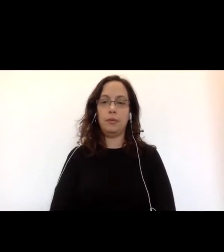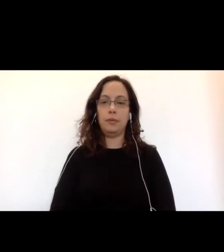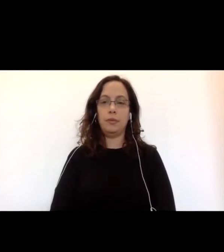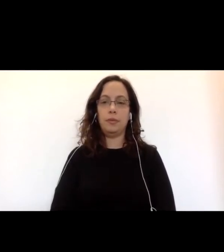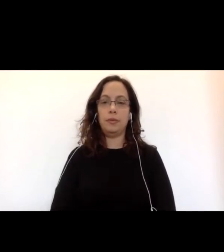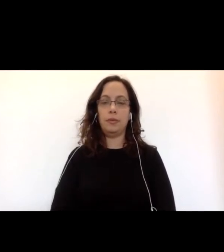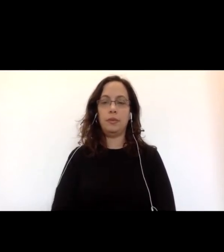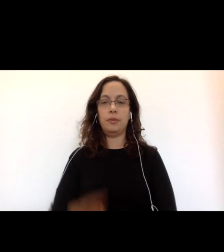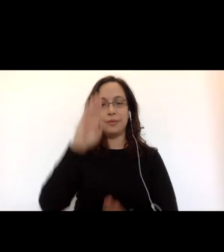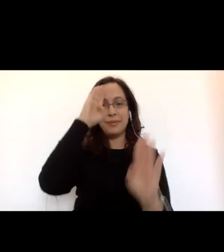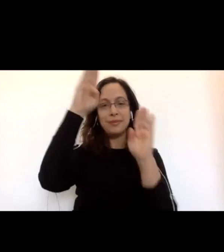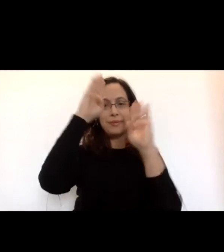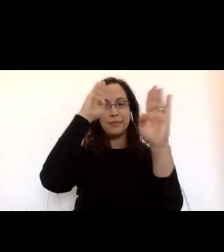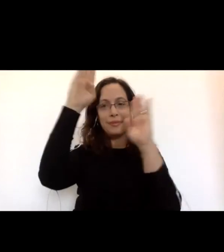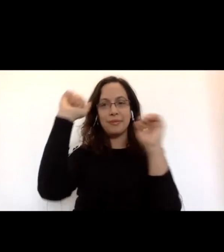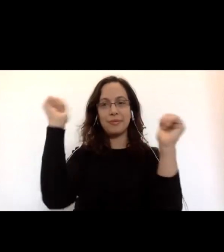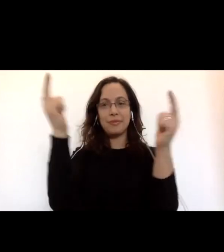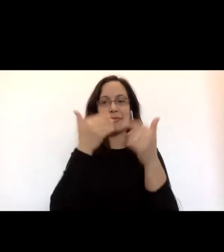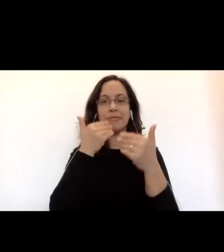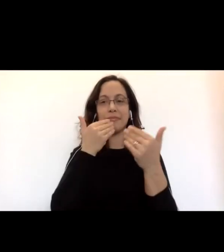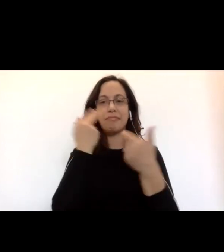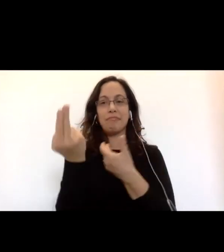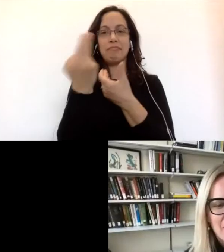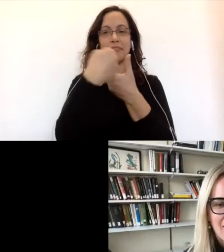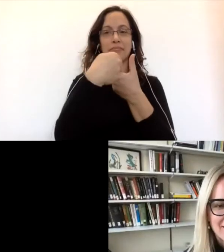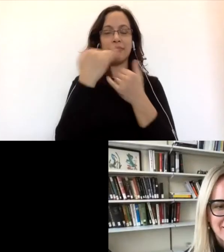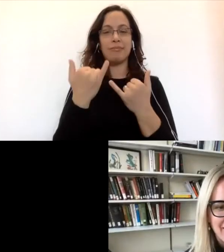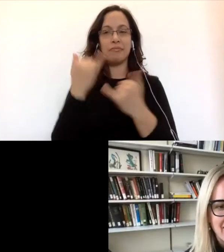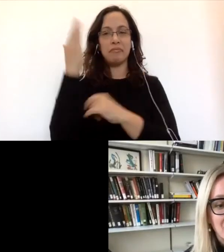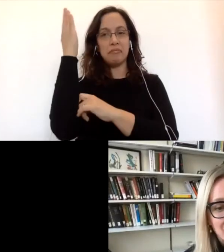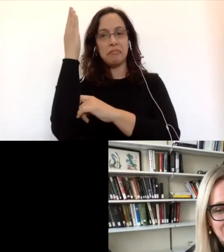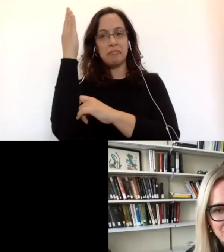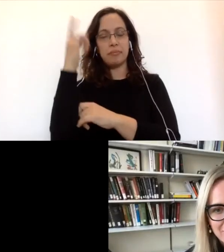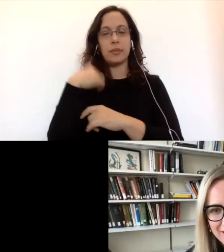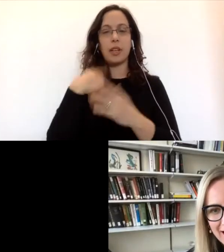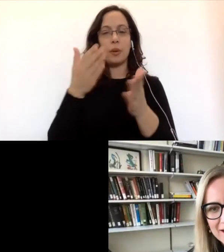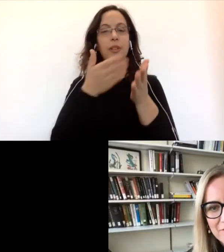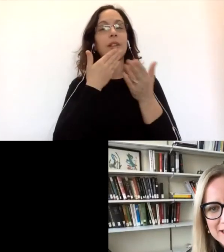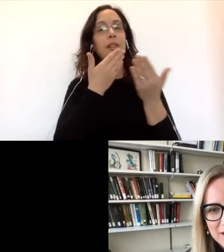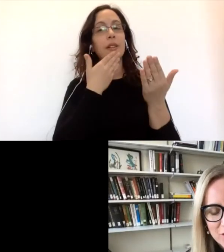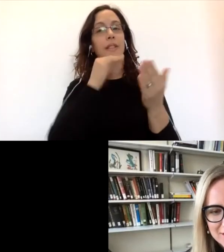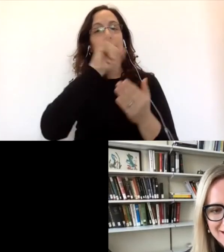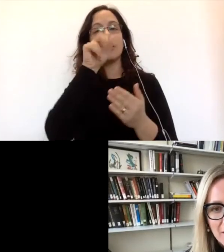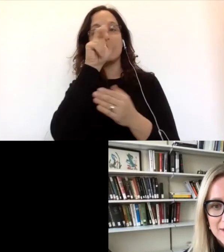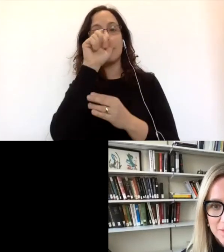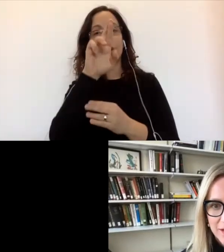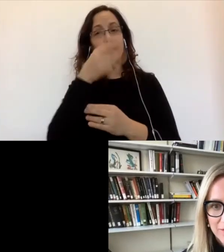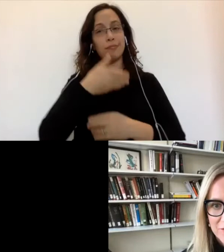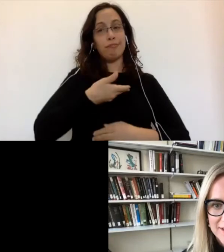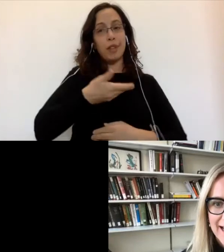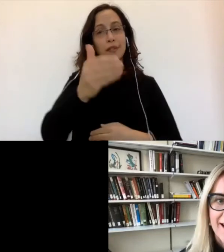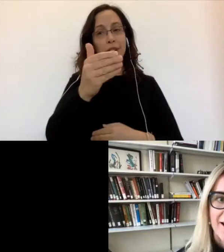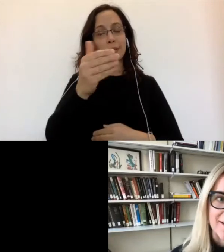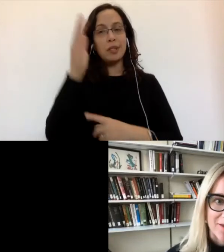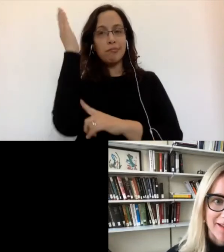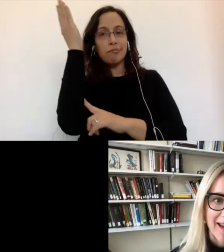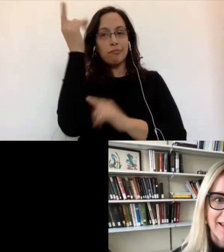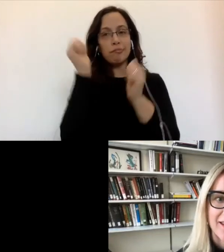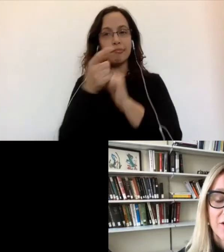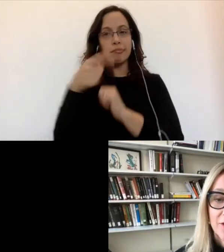Hi everyone and thanks so much for joining us, and I want to thank Jennifer for the kind invitation to come and speak with you today and also to thank the University